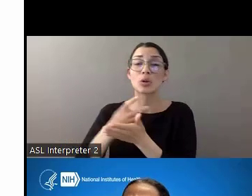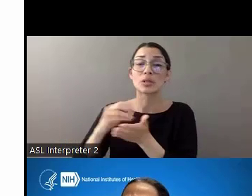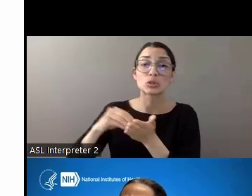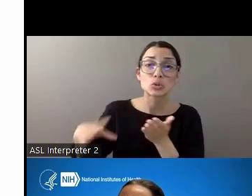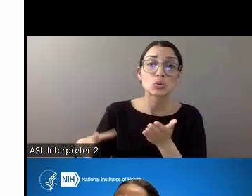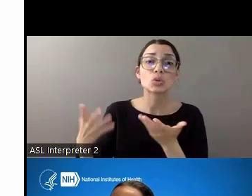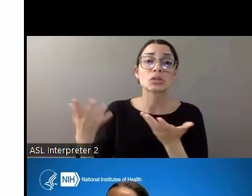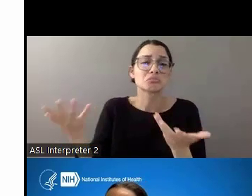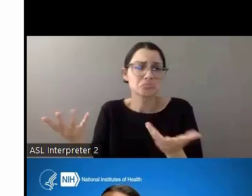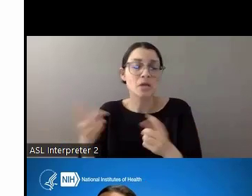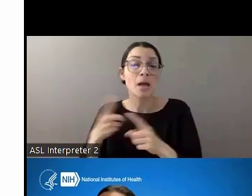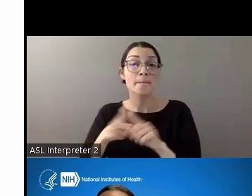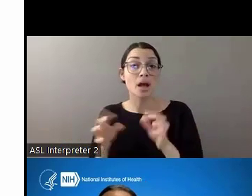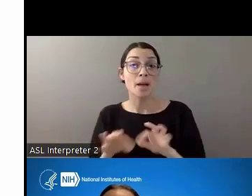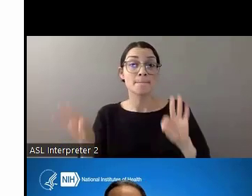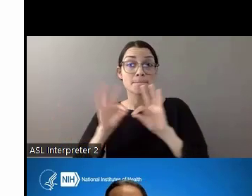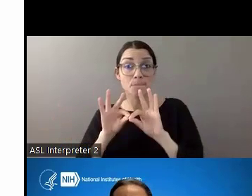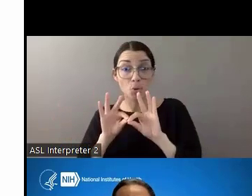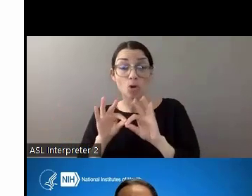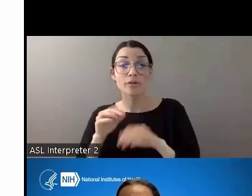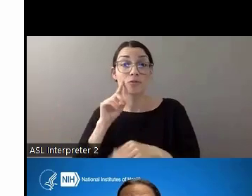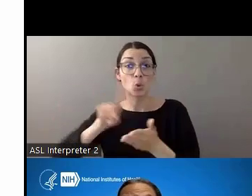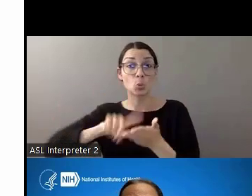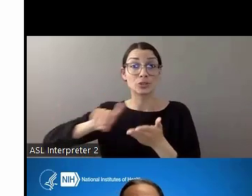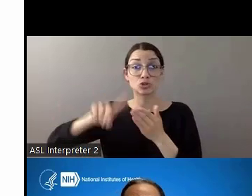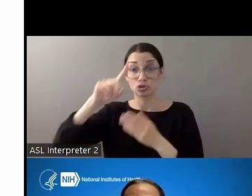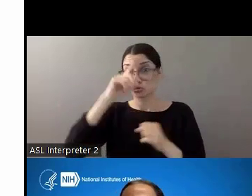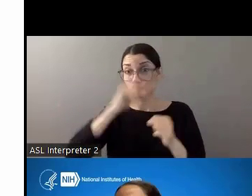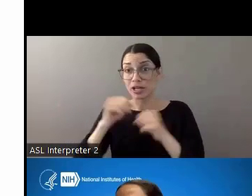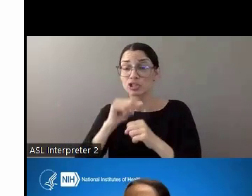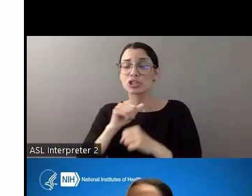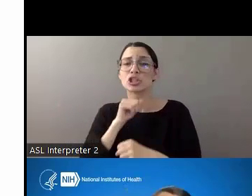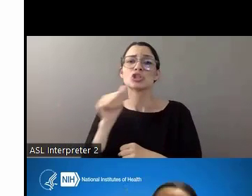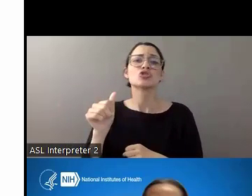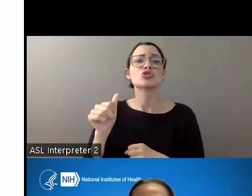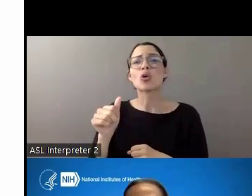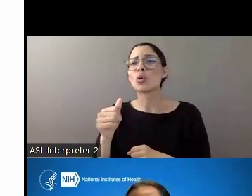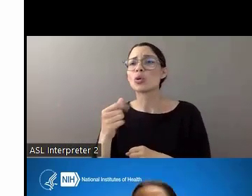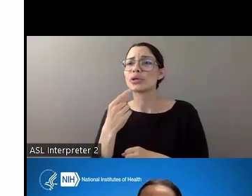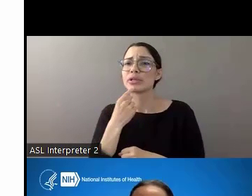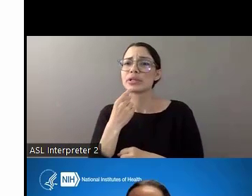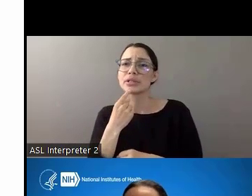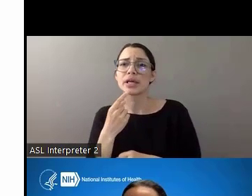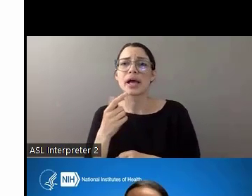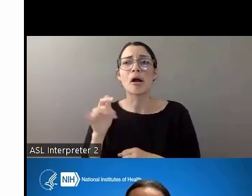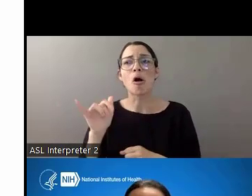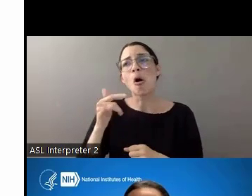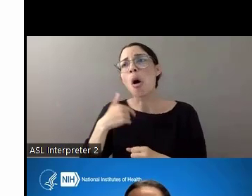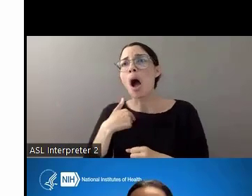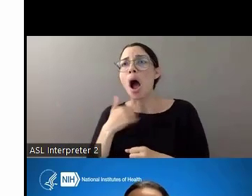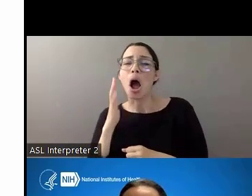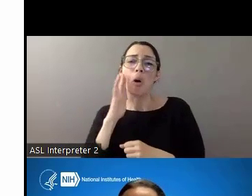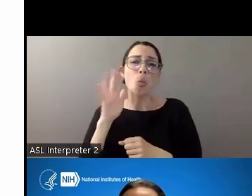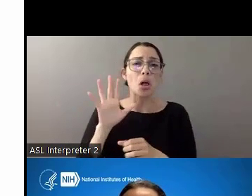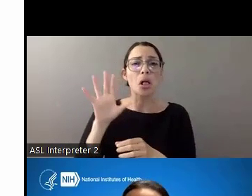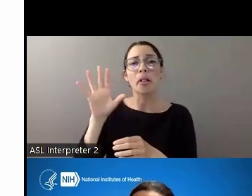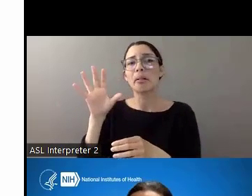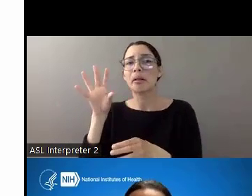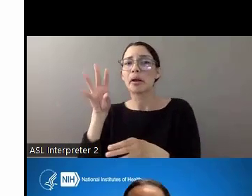But most importantly, in the research strategy, you don't want to just say "Oh, I'll sort of put in some students. I'm not quite sure what they'll do."